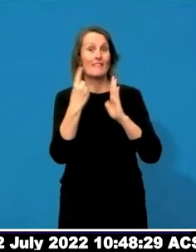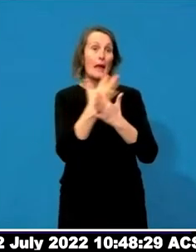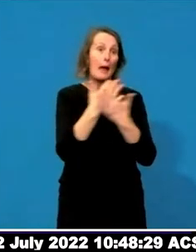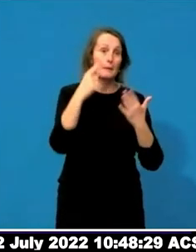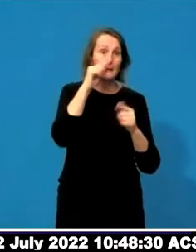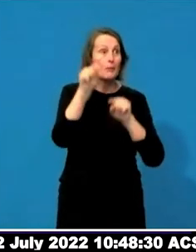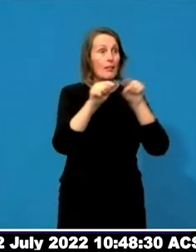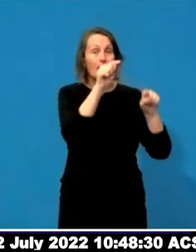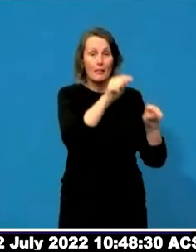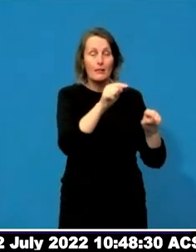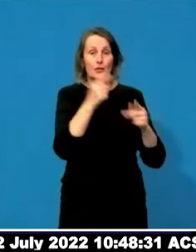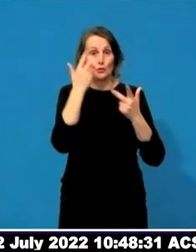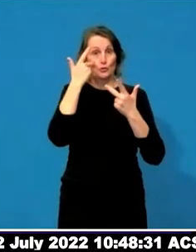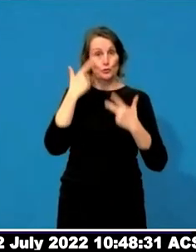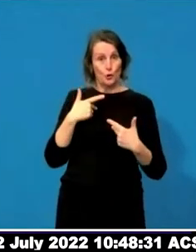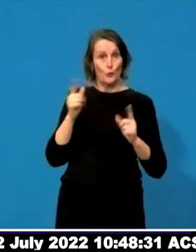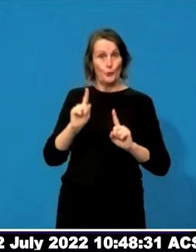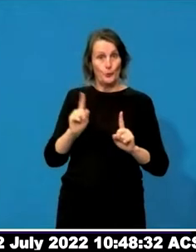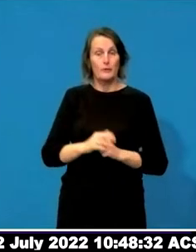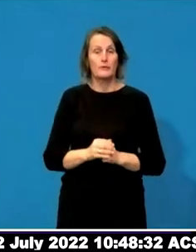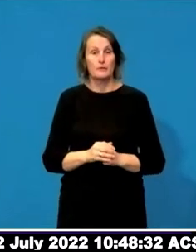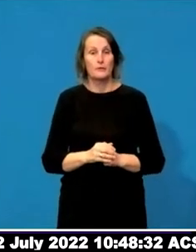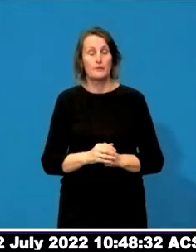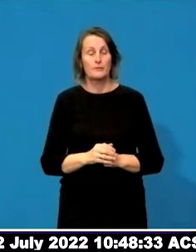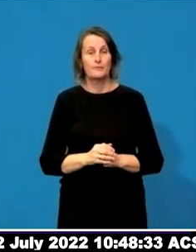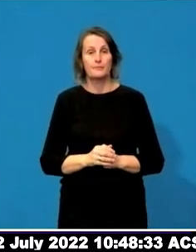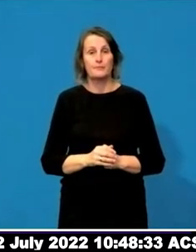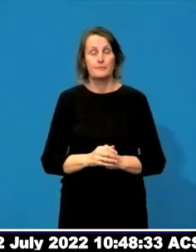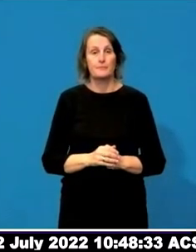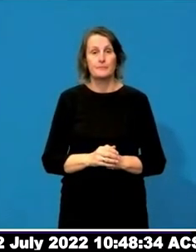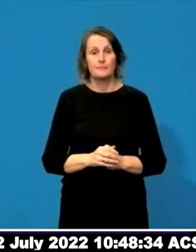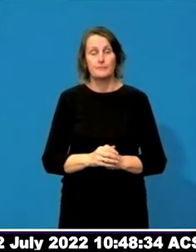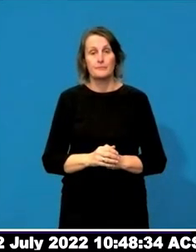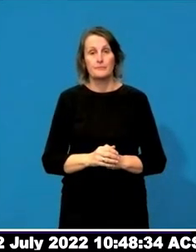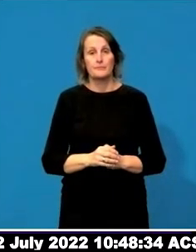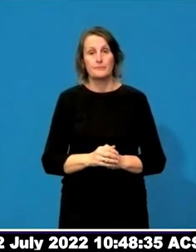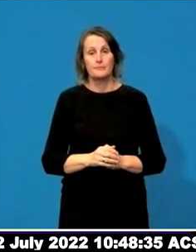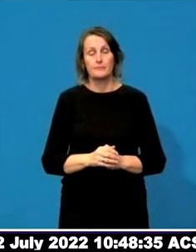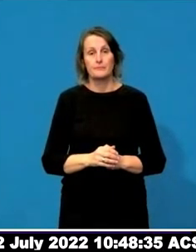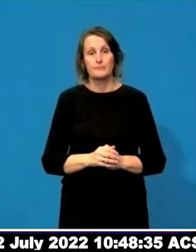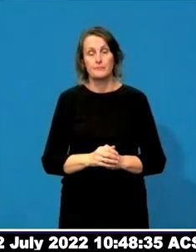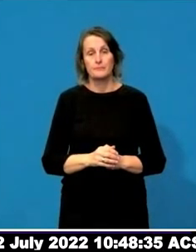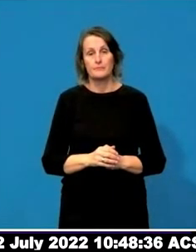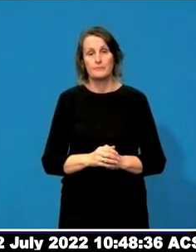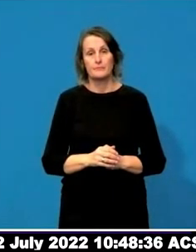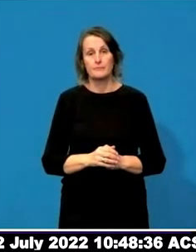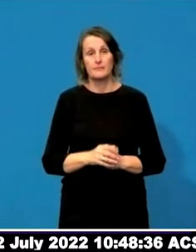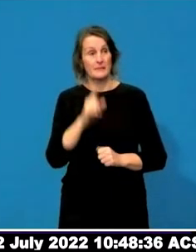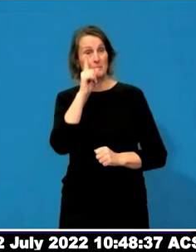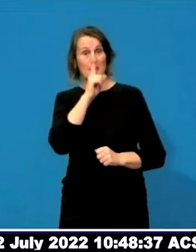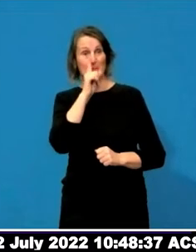demonstrate a volume of situations and people's lives that -